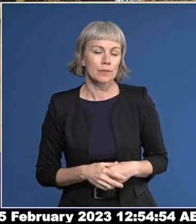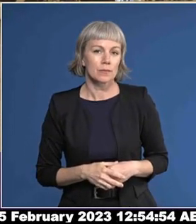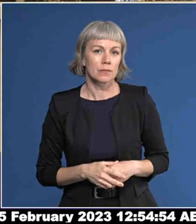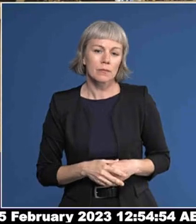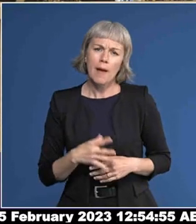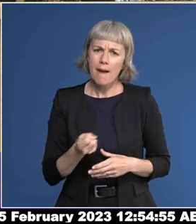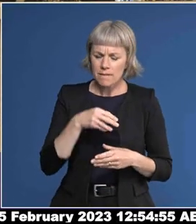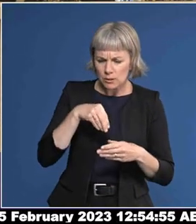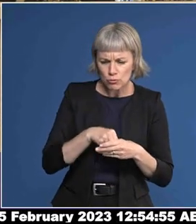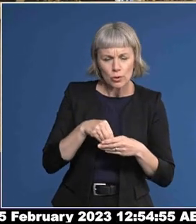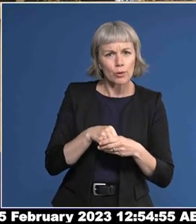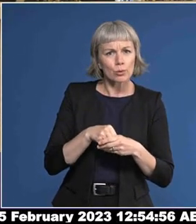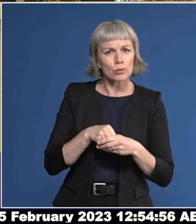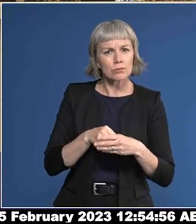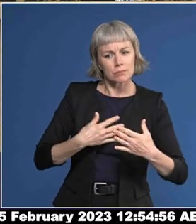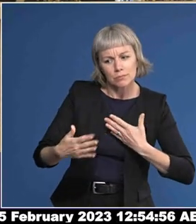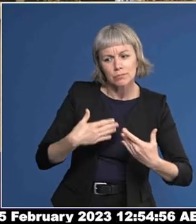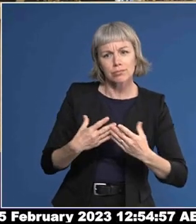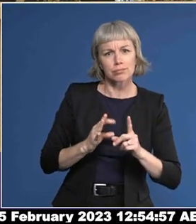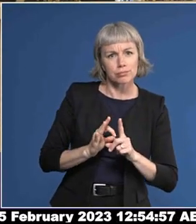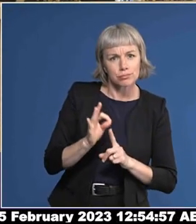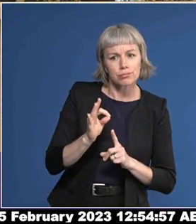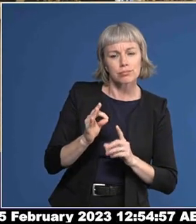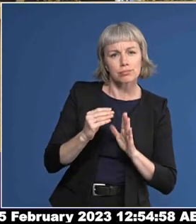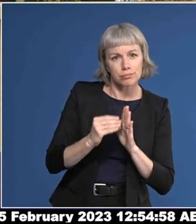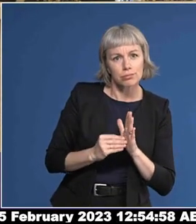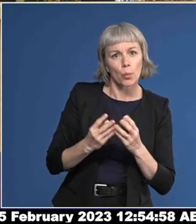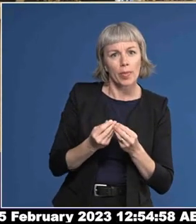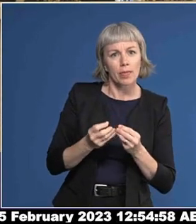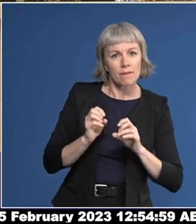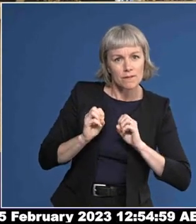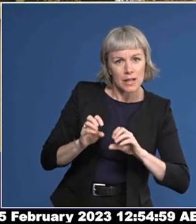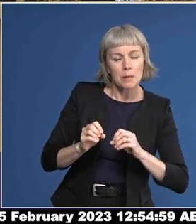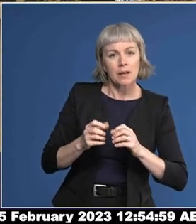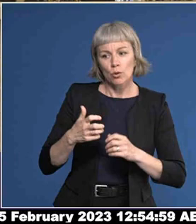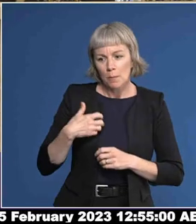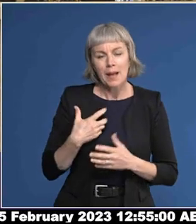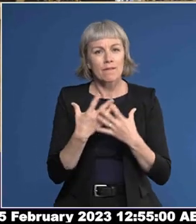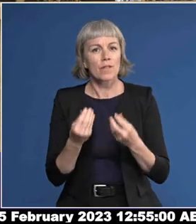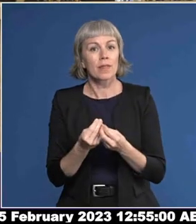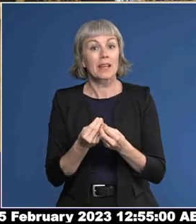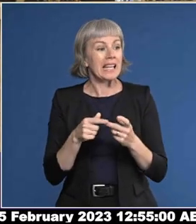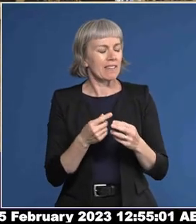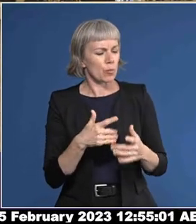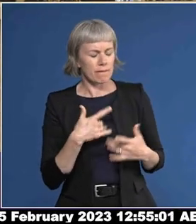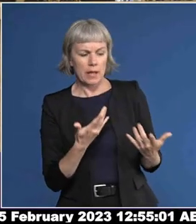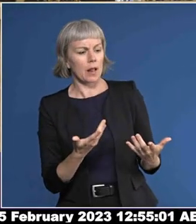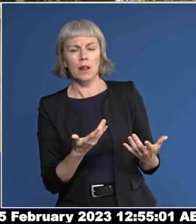And, likewise, we would bring in an external investigator if we felt that additional objectivity was required.